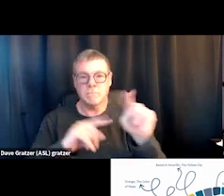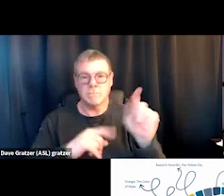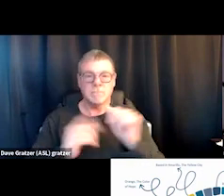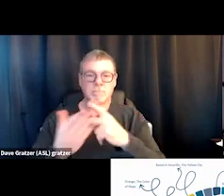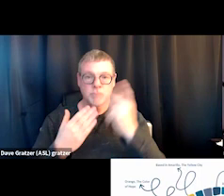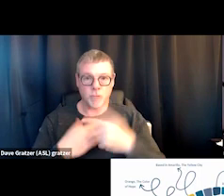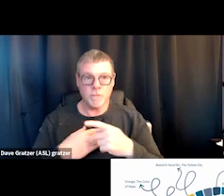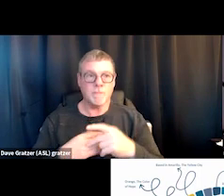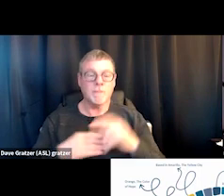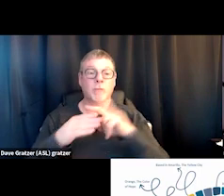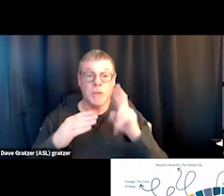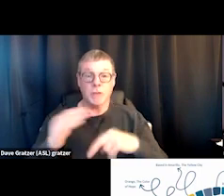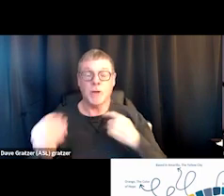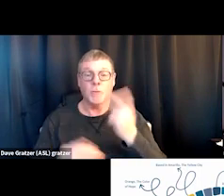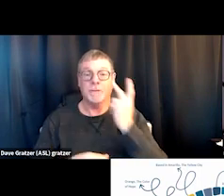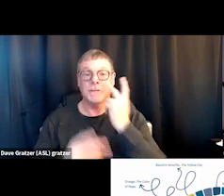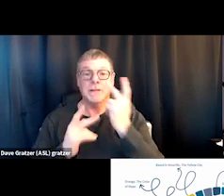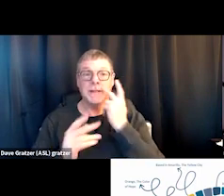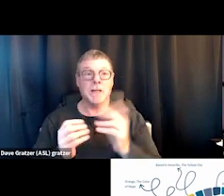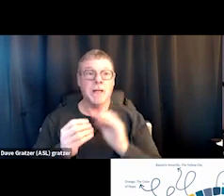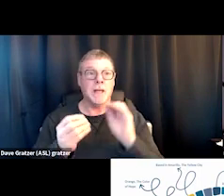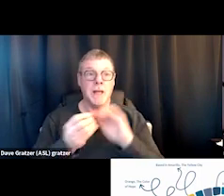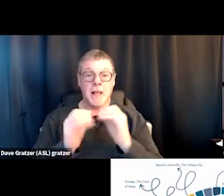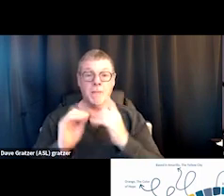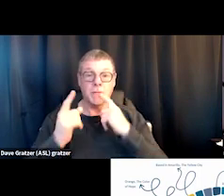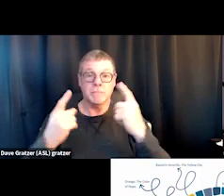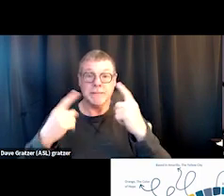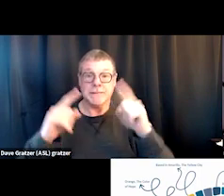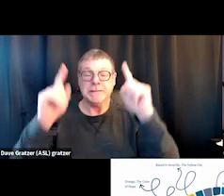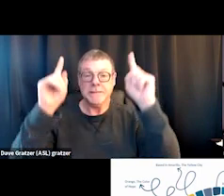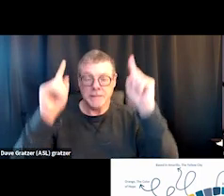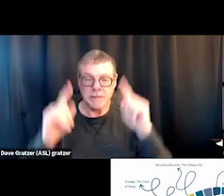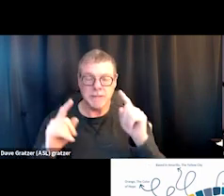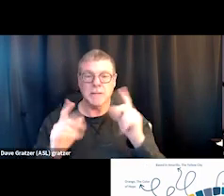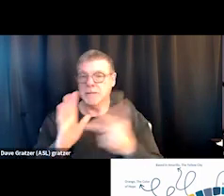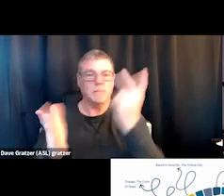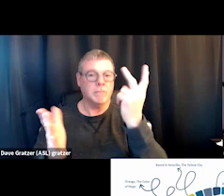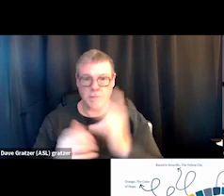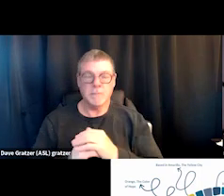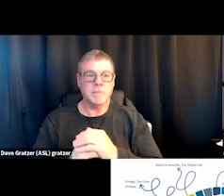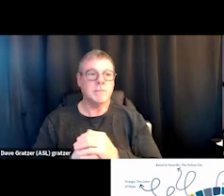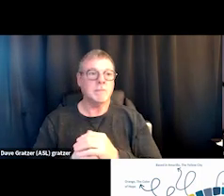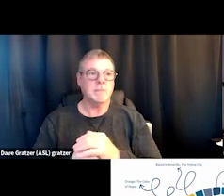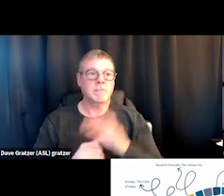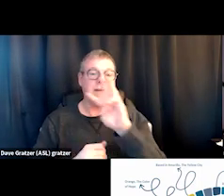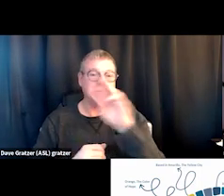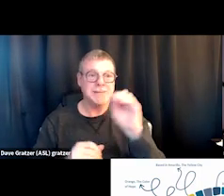As a result of that, we've seen, you know, our success rates double, so we've gone to 60% plus